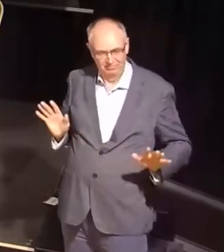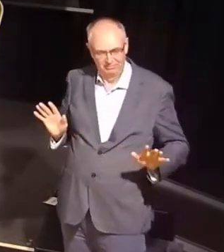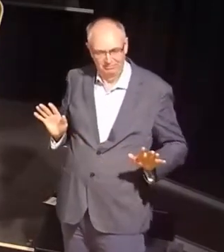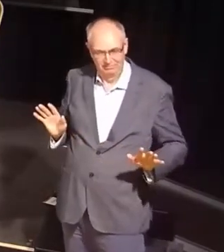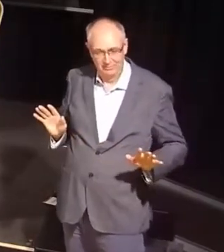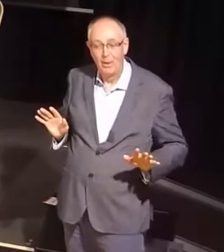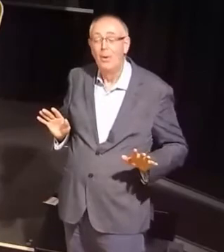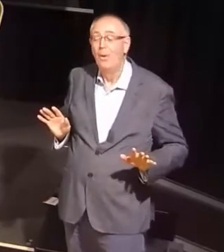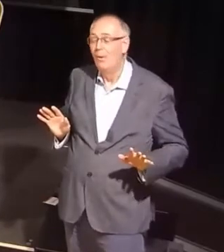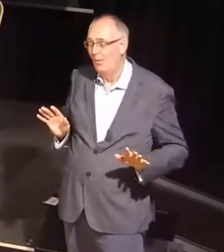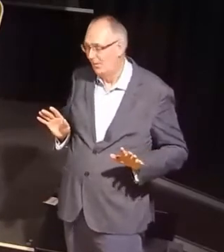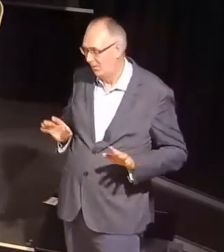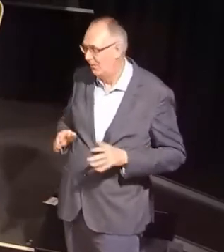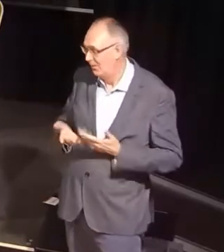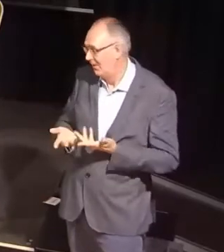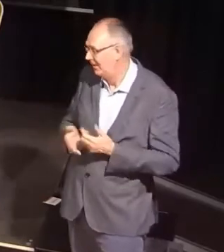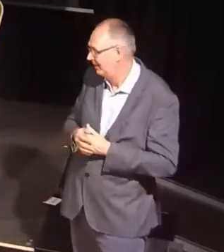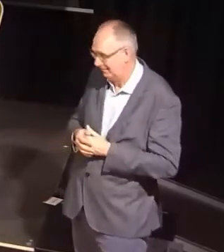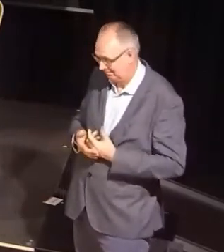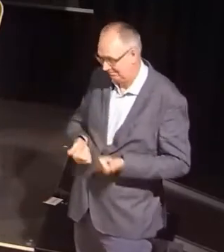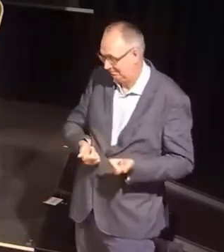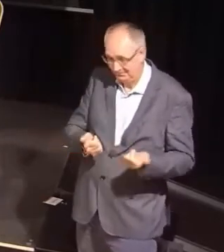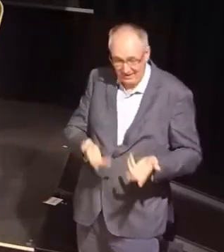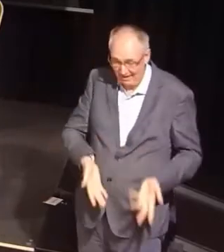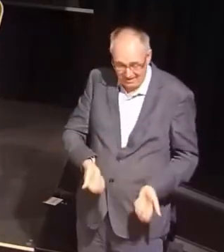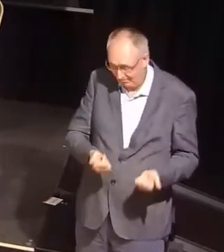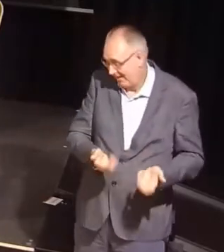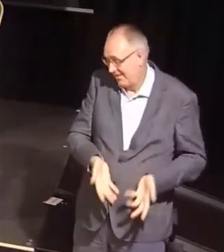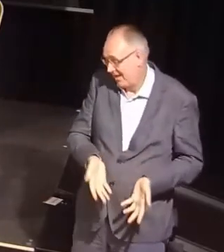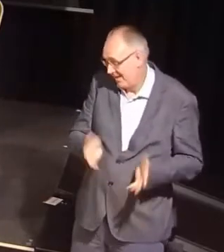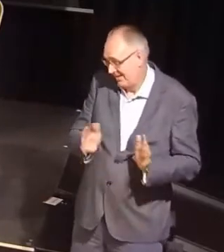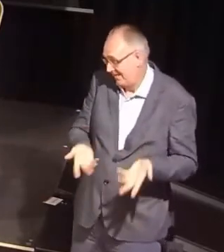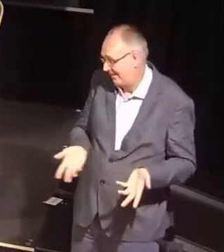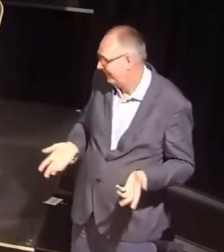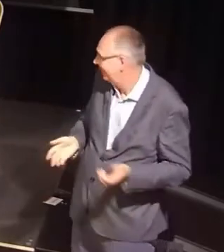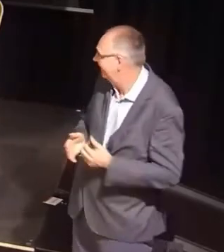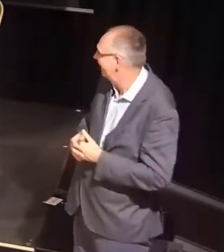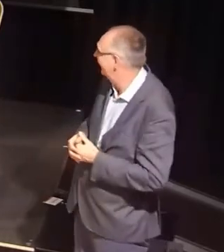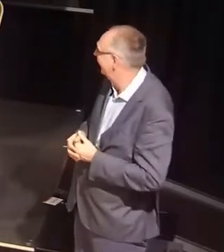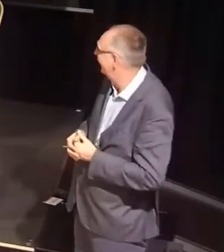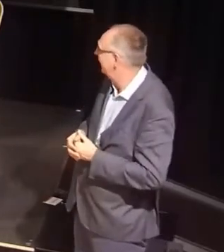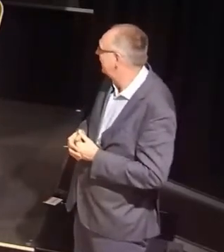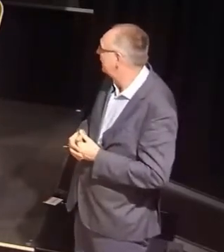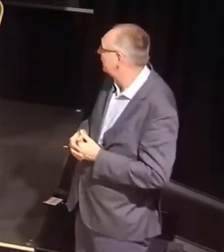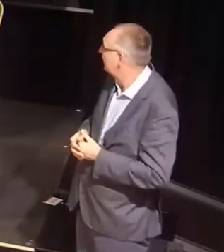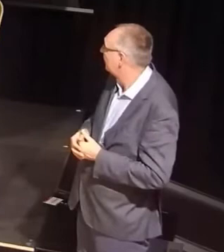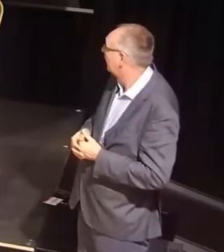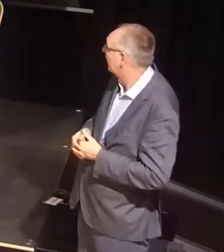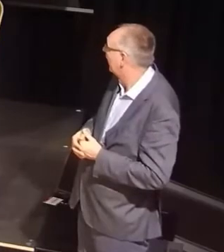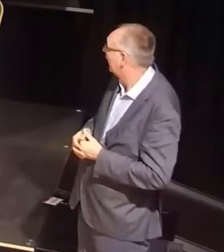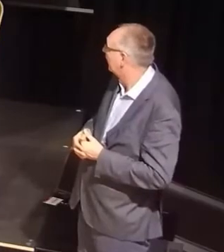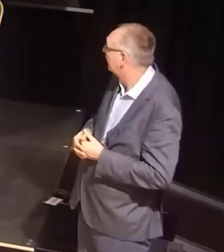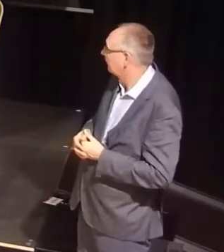"Oh, okay, sure right. Absolutely!" And he just, immediately was supportive